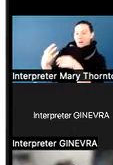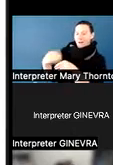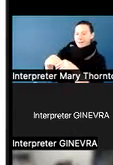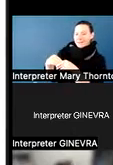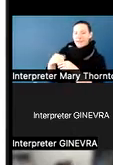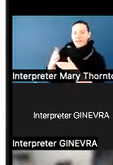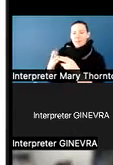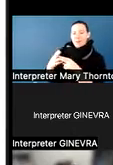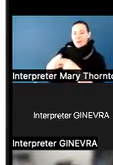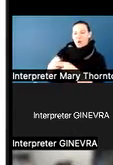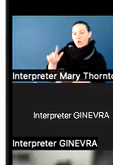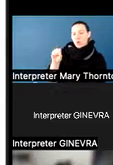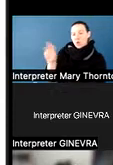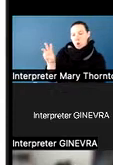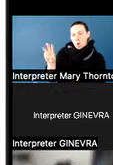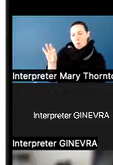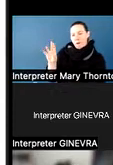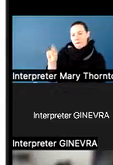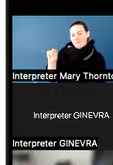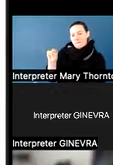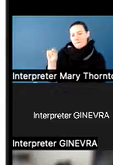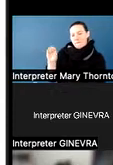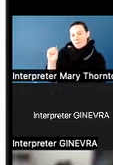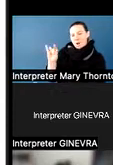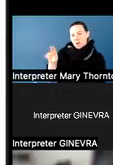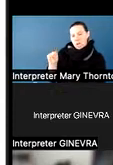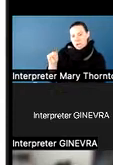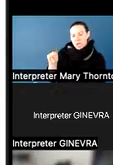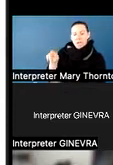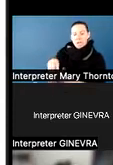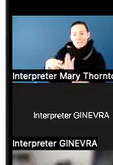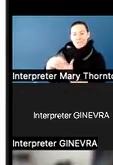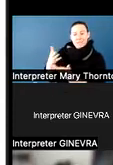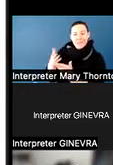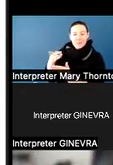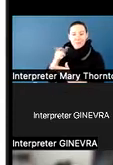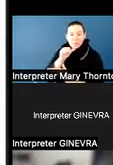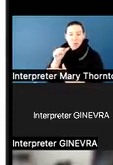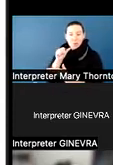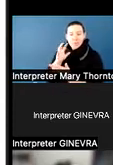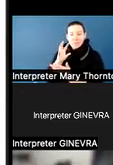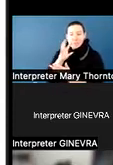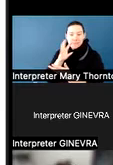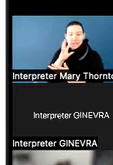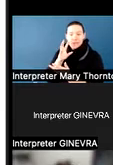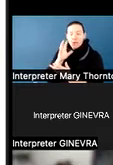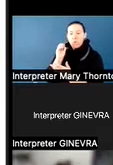somebody who is non-speaking, or who communicates using a different method than verbal communication.